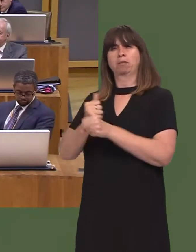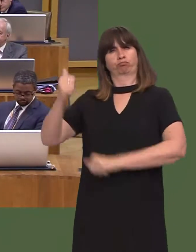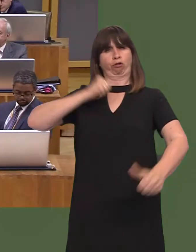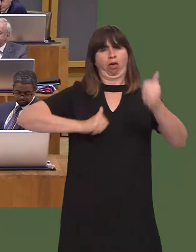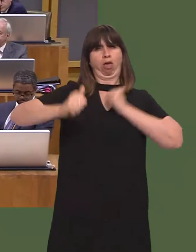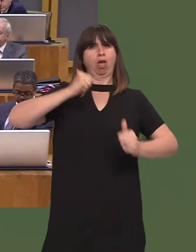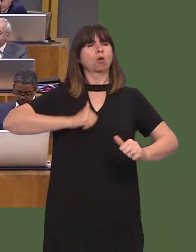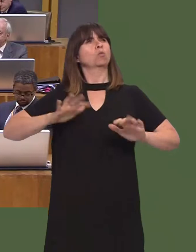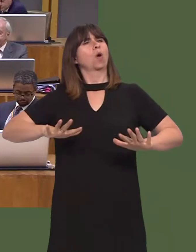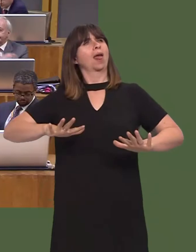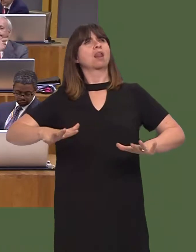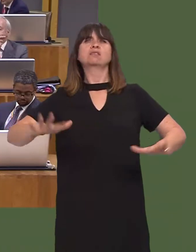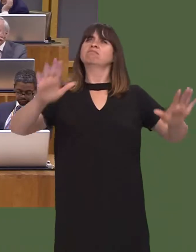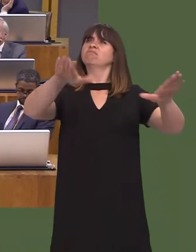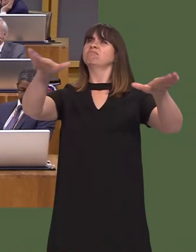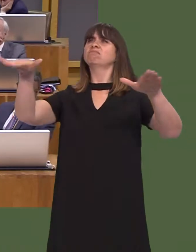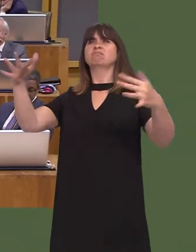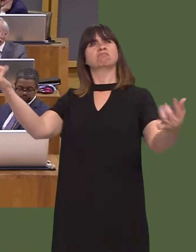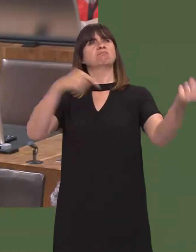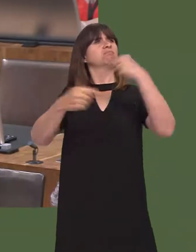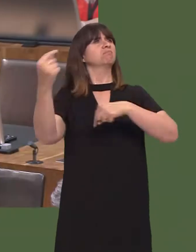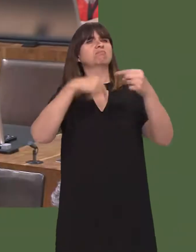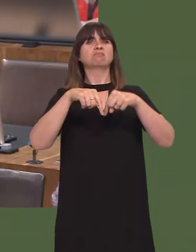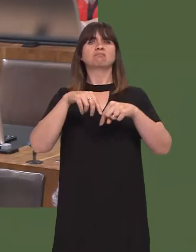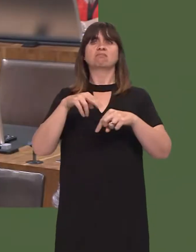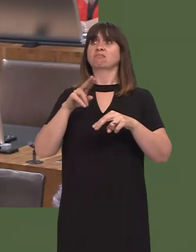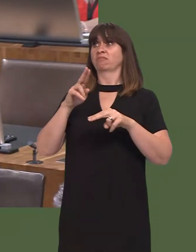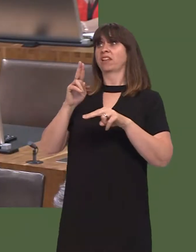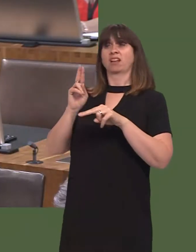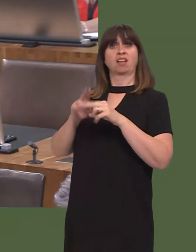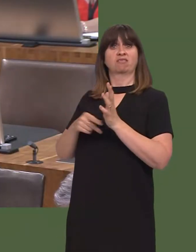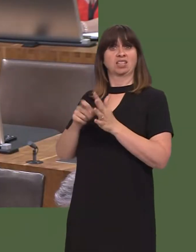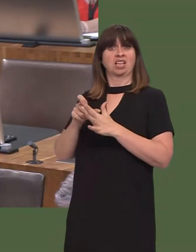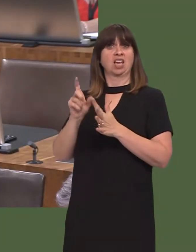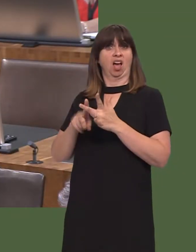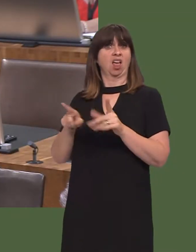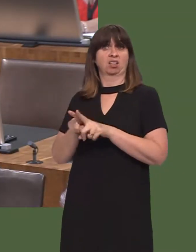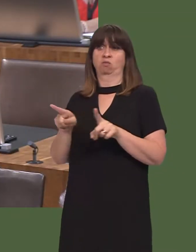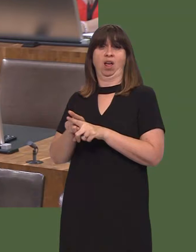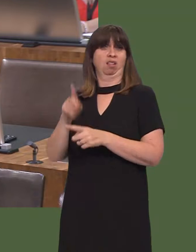in terms of selling Wales to the world, and the results that we see for FDI speak for themselves. Y Llywydd / The Llywydd: Arweinydd Plaid Cymru,